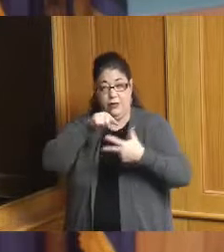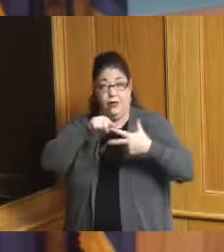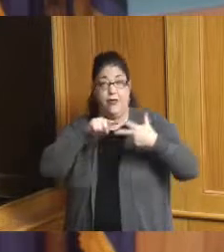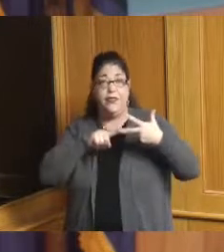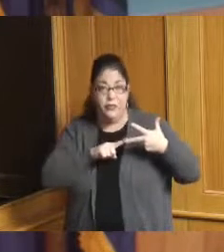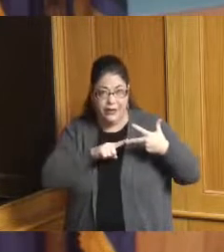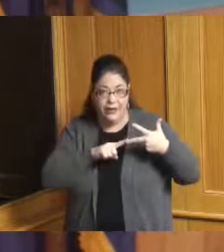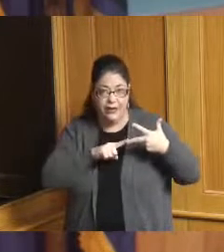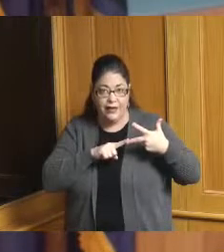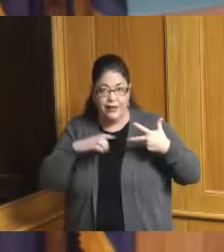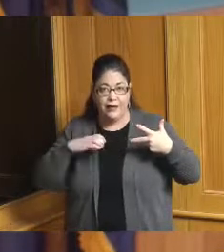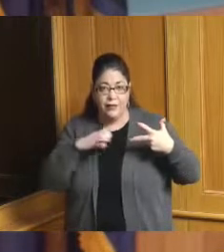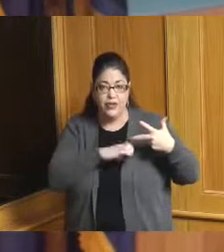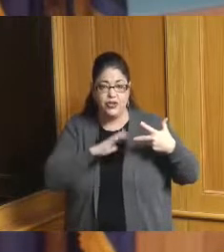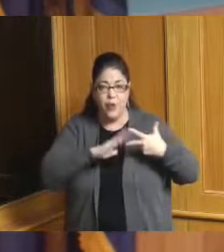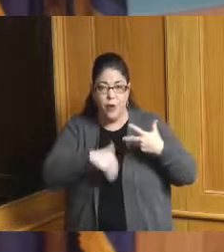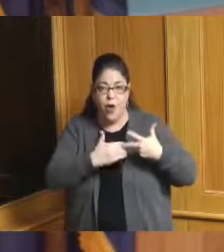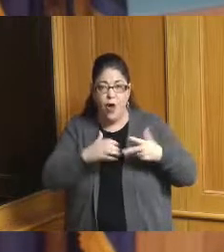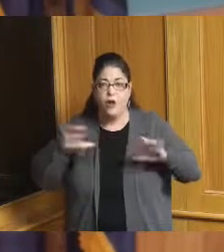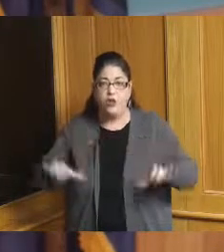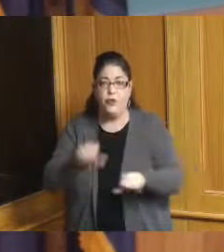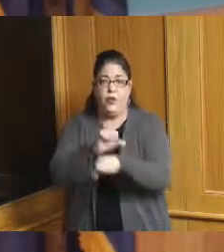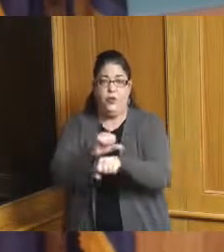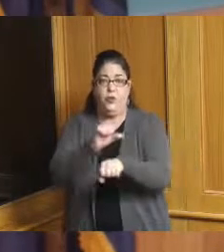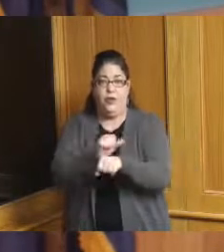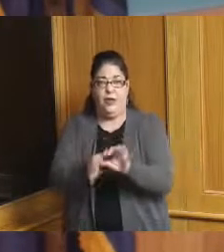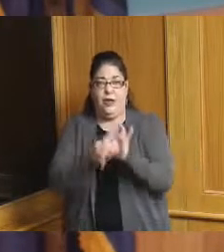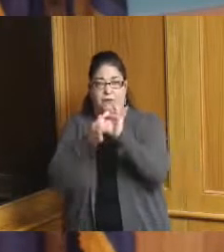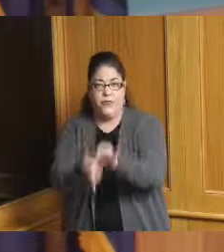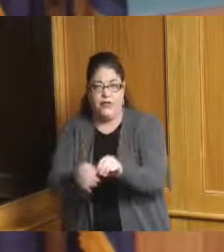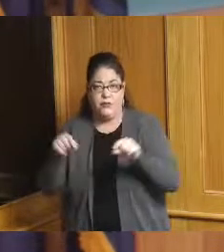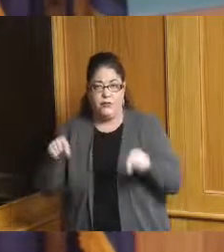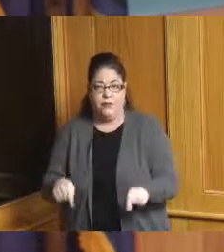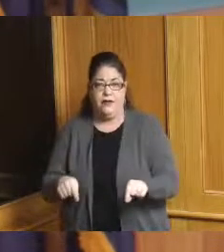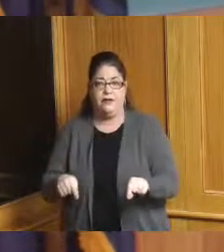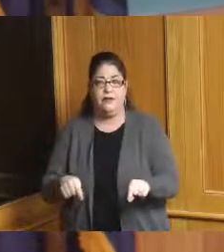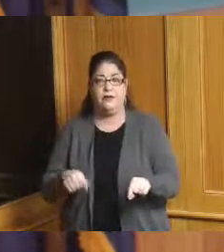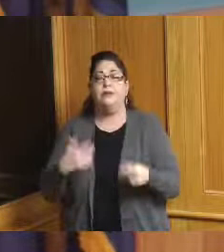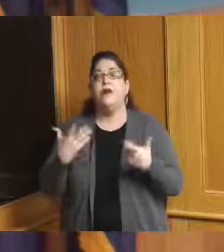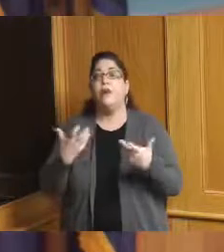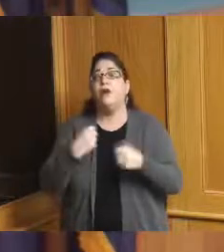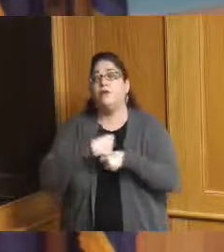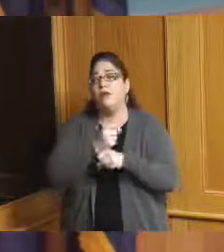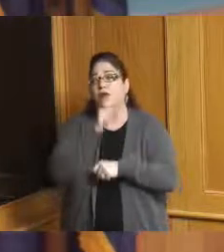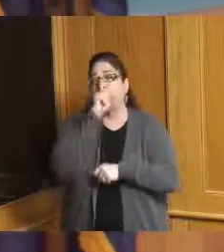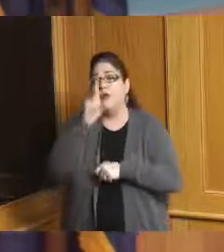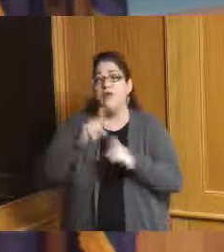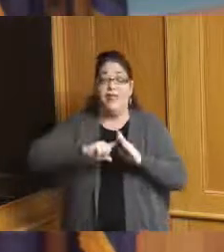were all doing work as it relates to this and I wanted to make sure that the original copy we had